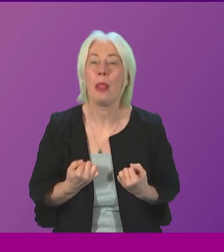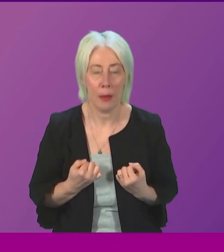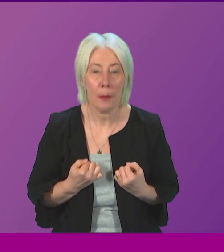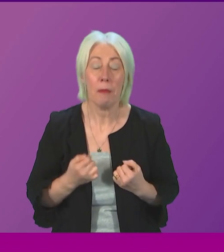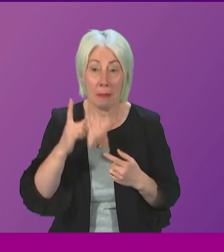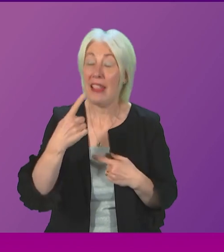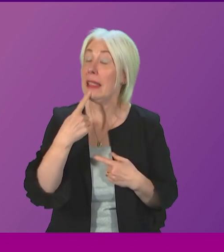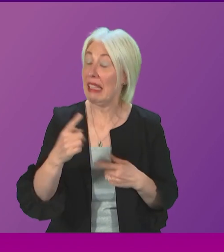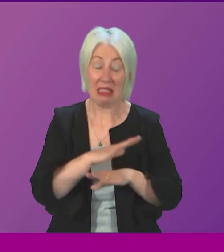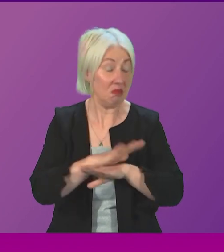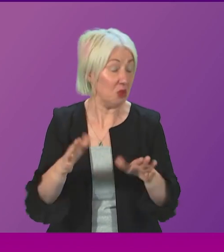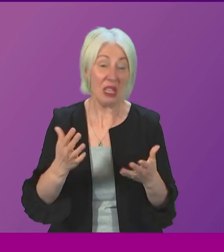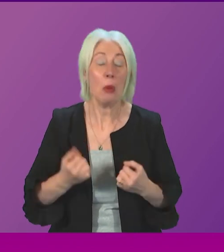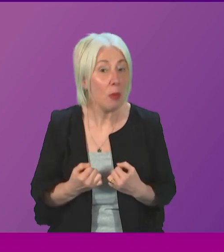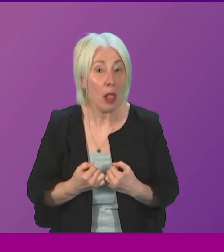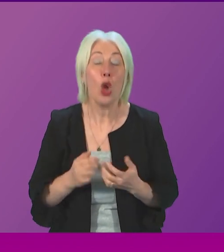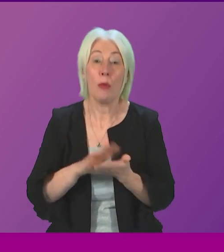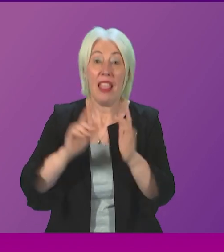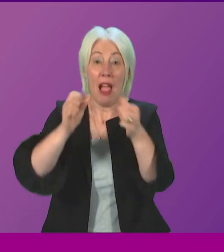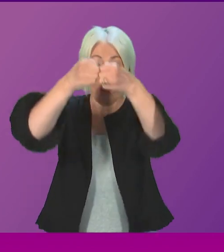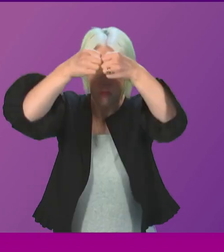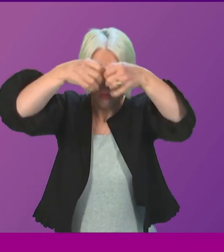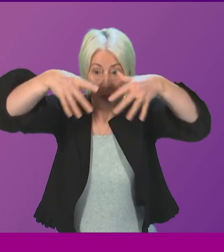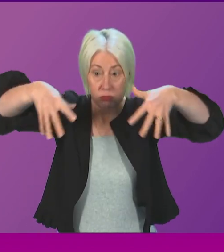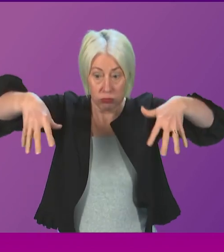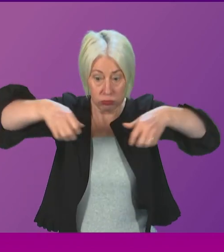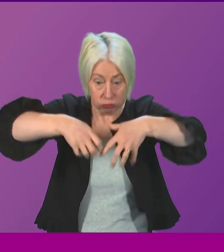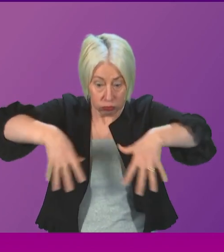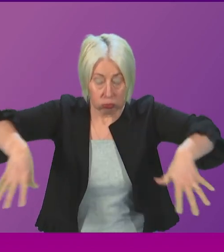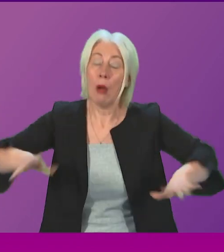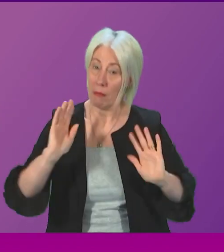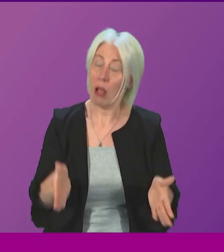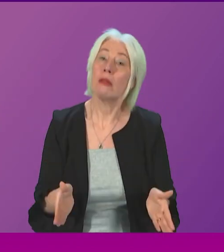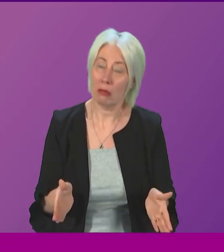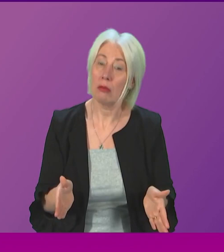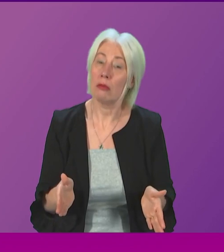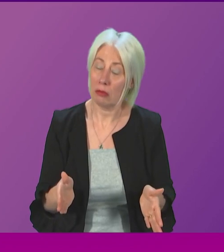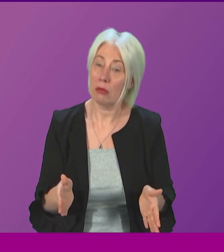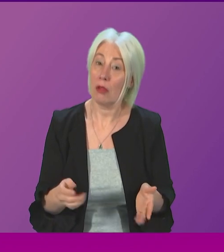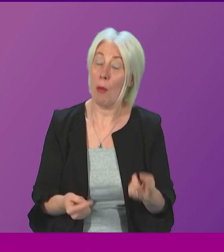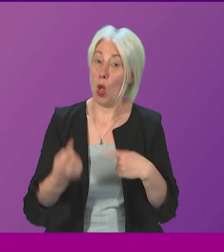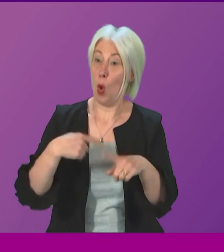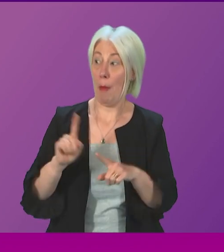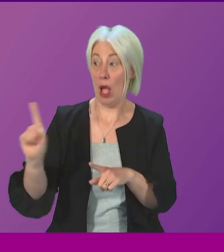It is important that that permeates down through the ranks. I go back to the point that Douglas Ross has made.